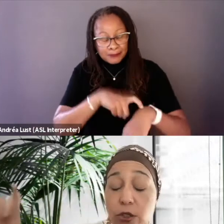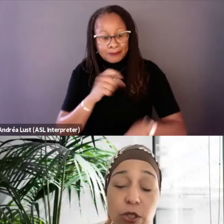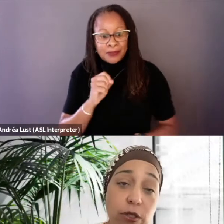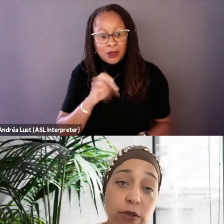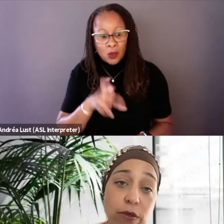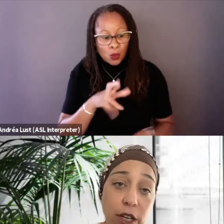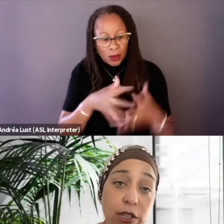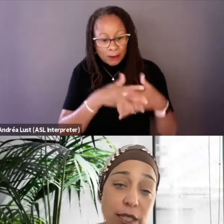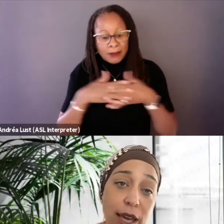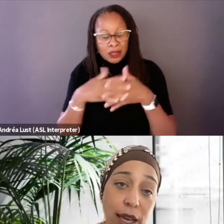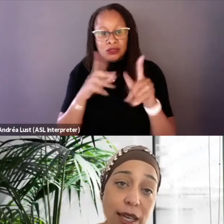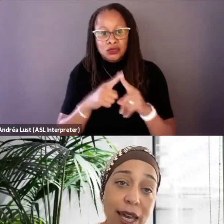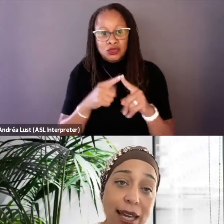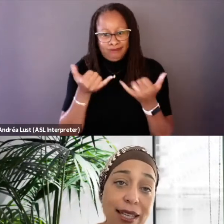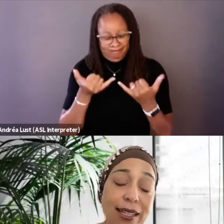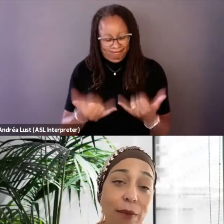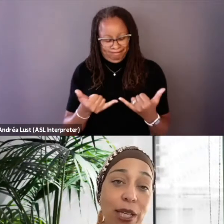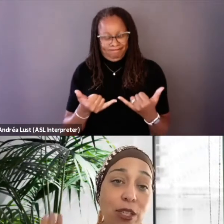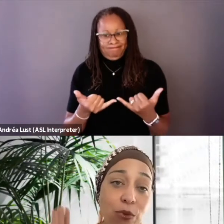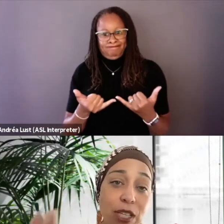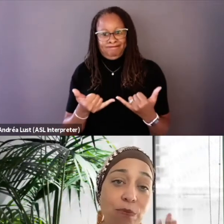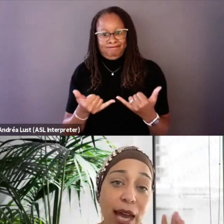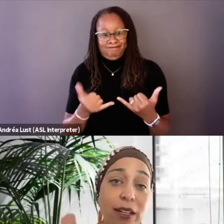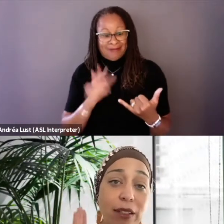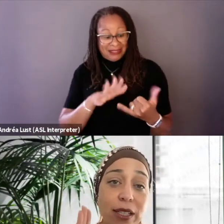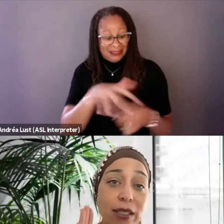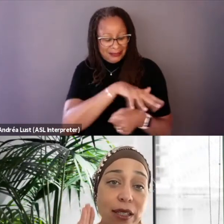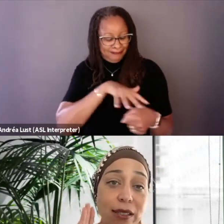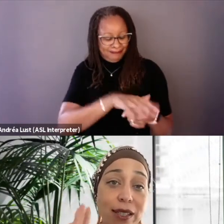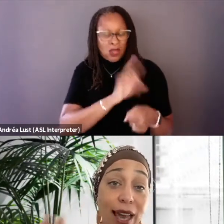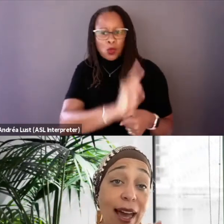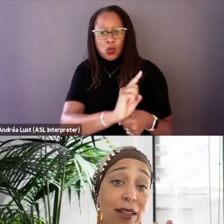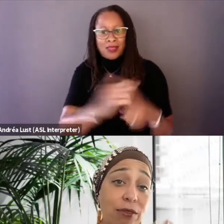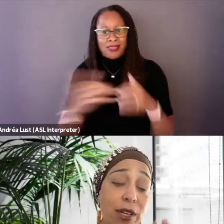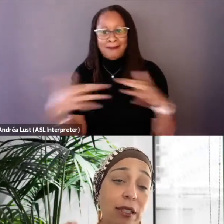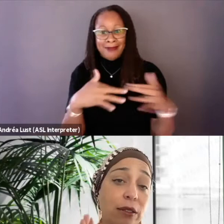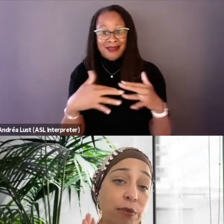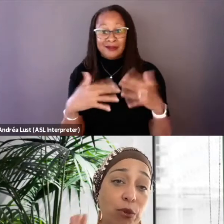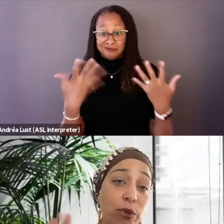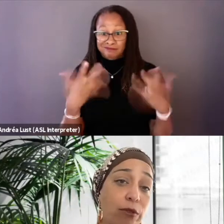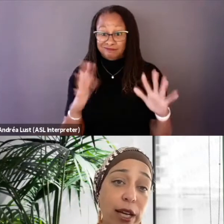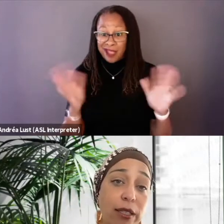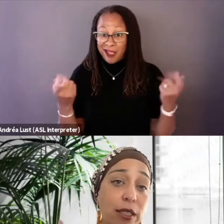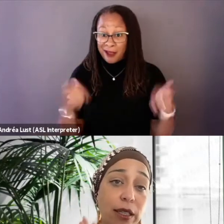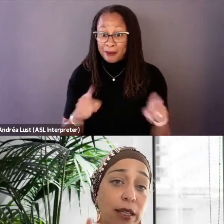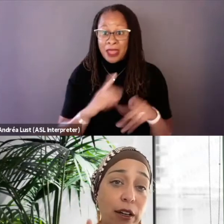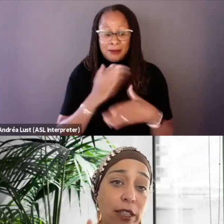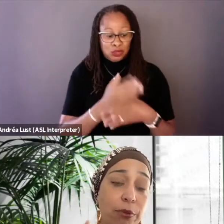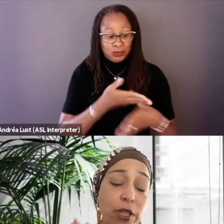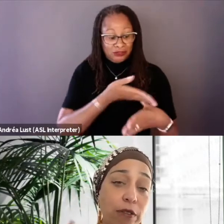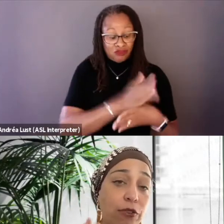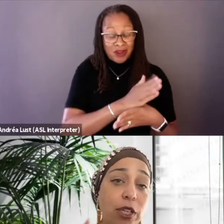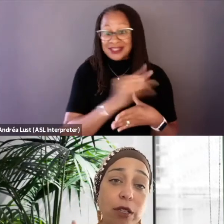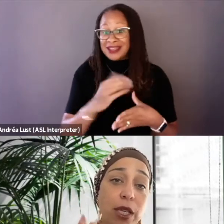to current day, is that place where this battle is had, right? Between rights and our liberties and freedoms